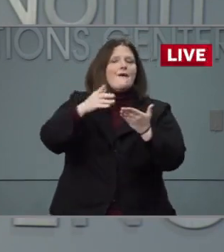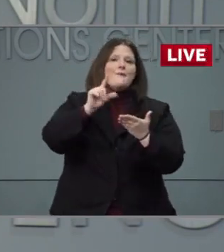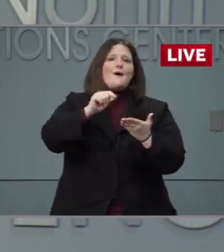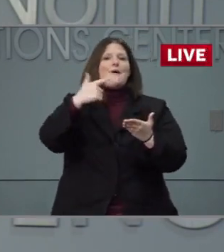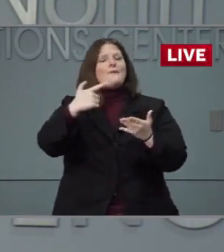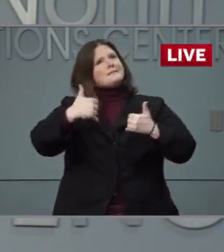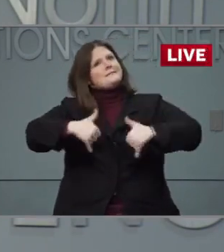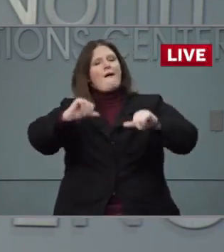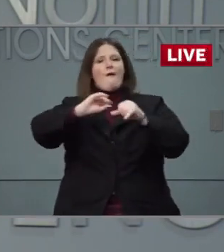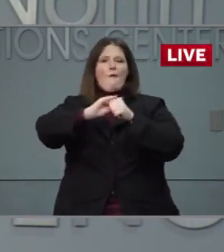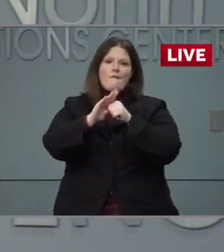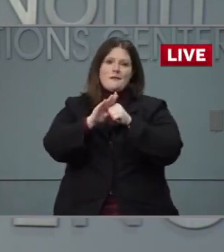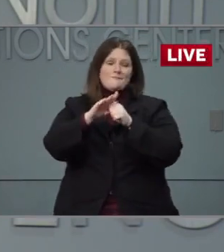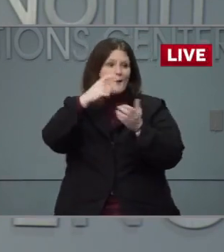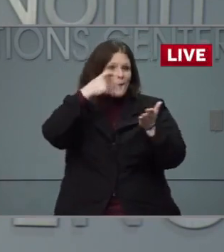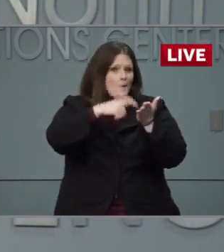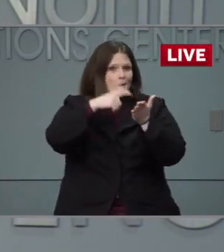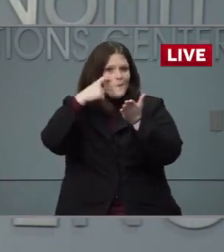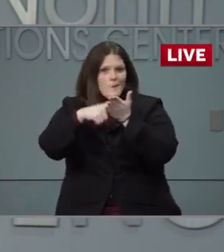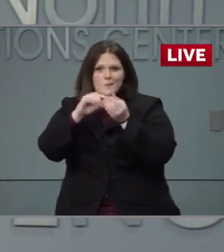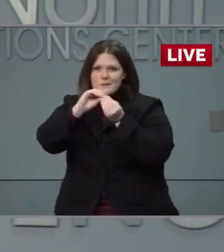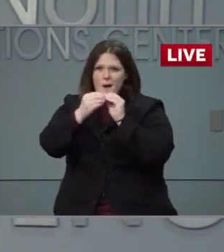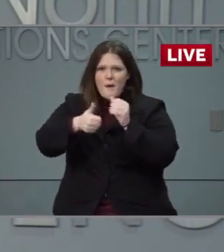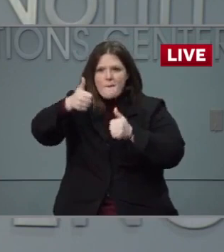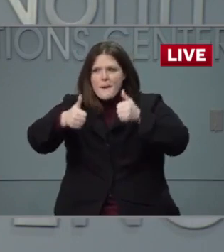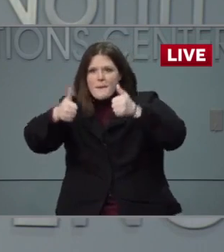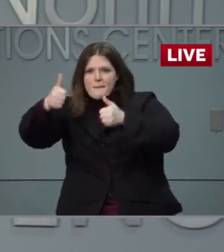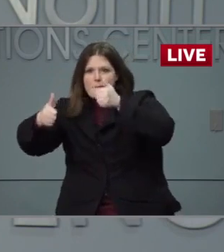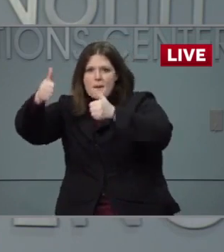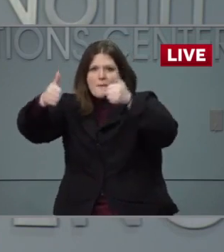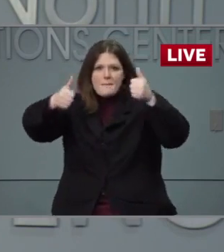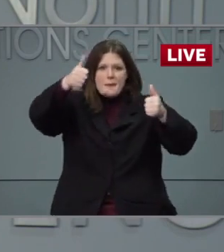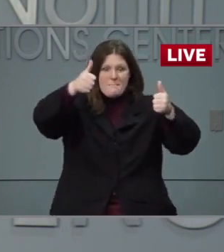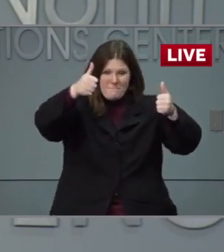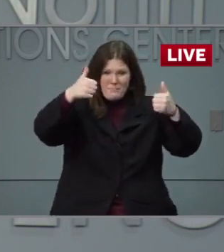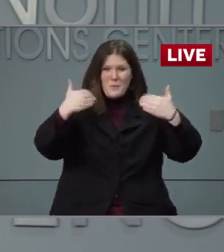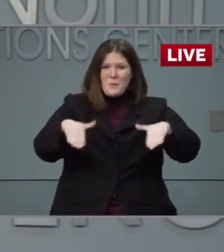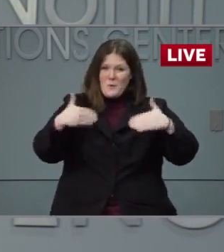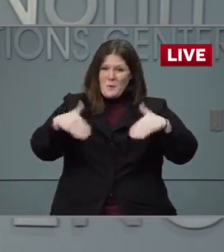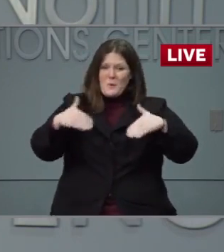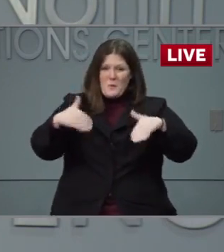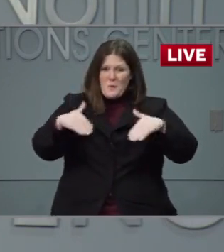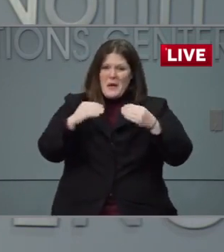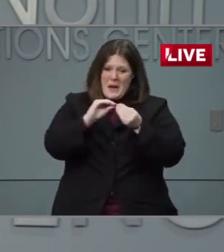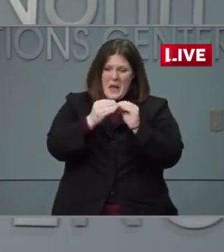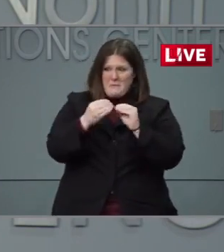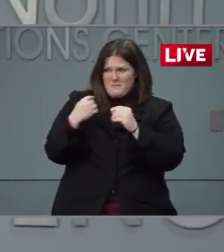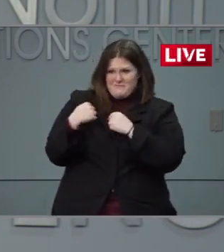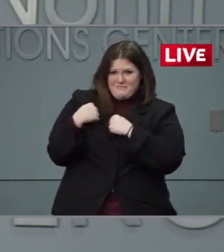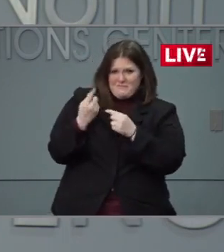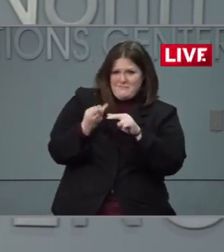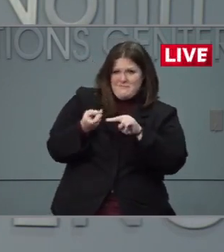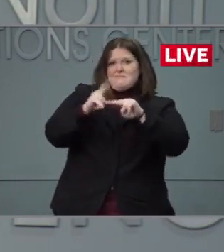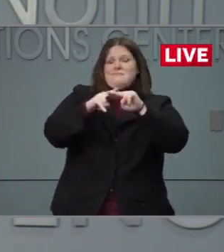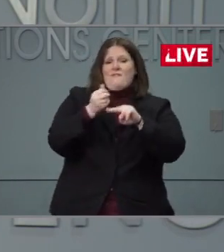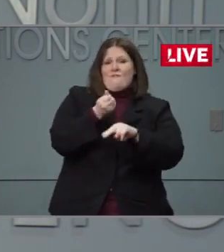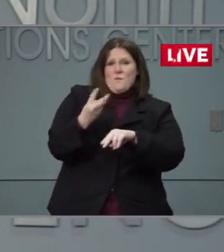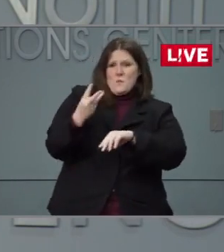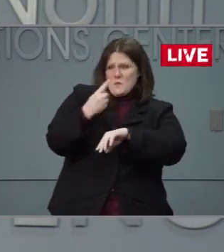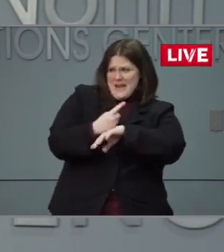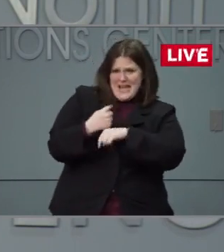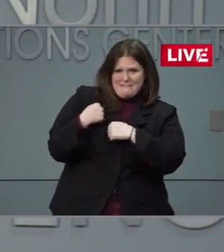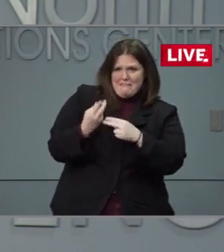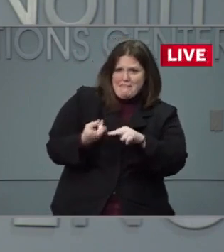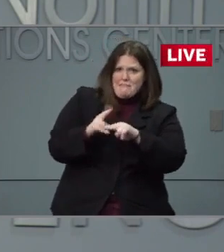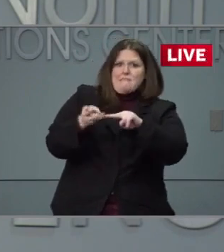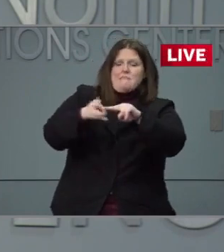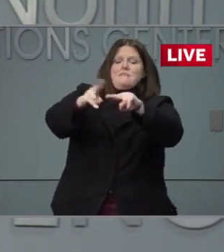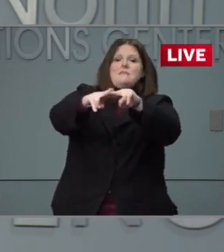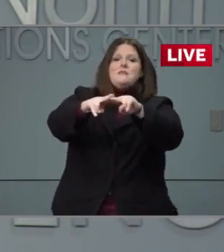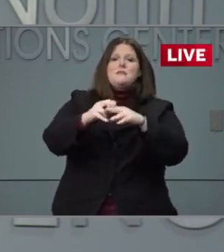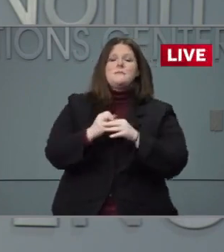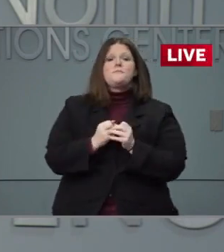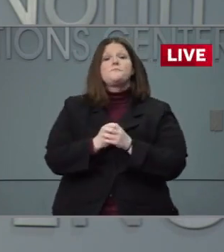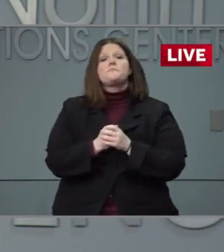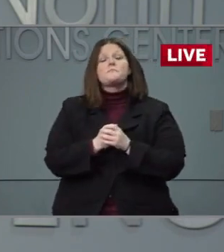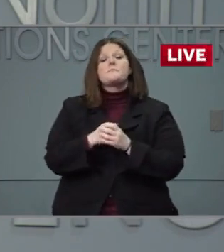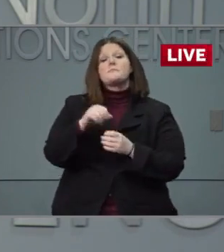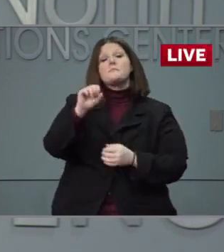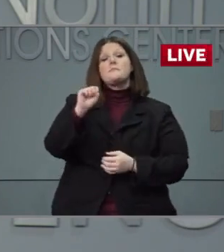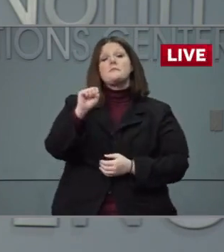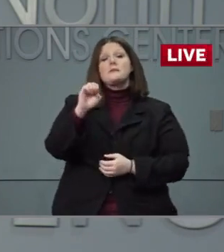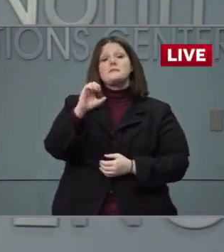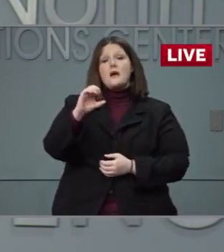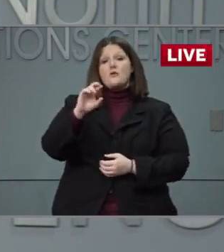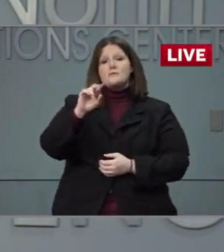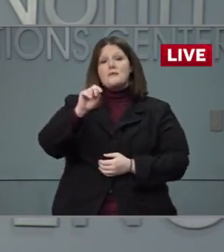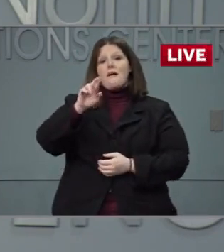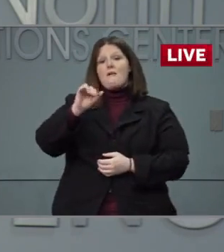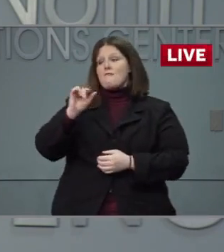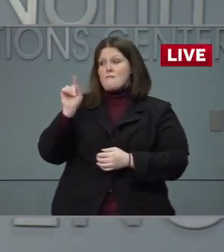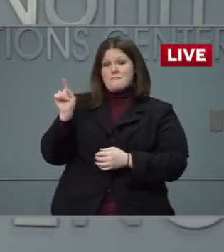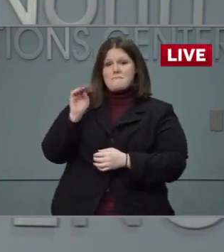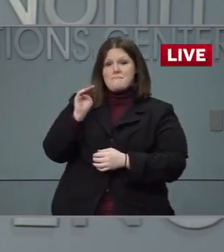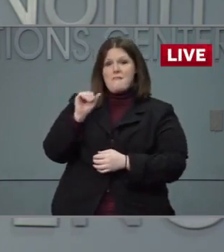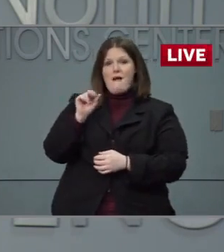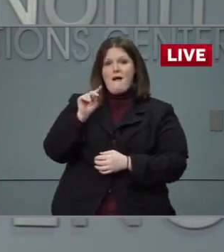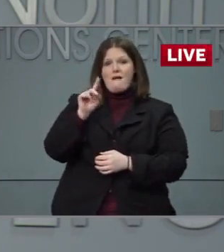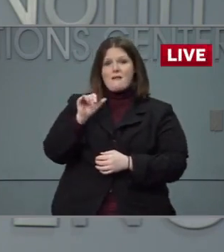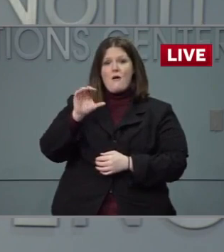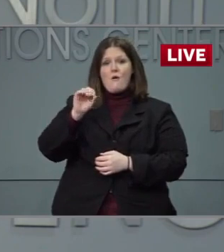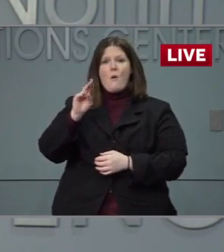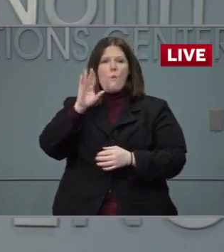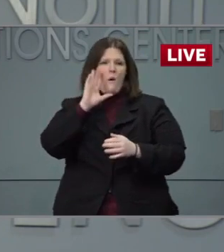IN FACT, NORTH CAROLINA, WE HAVE SEEN SOME OF OUR HIGHEST CASE COUNTS, PERCENT POSITIVES, HOSPITALIZATIONS AND I.C.U. BED USAGE NUMBERS IN THE PAST FEW DAYS.